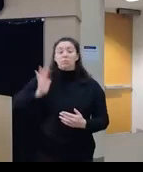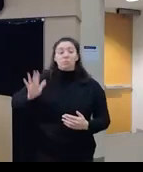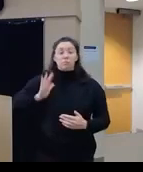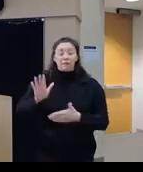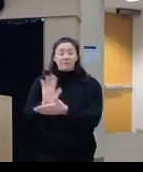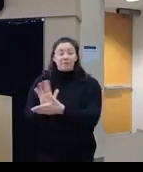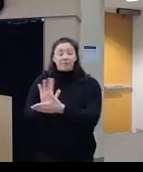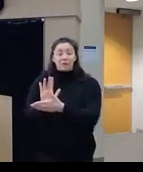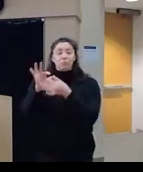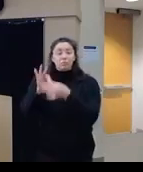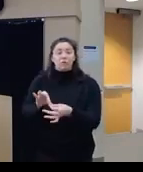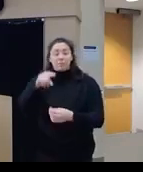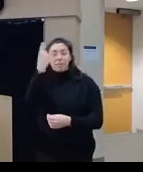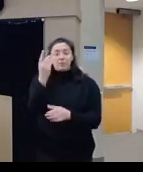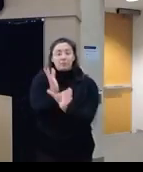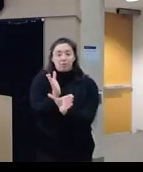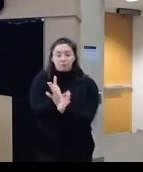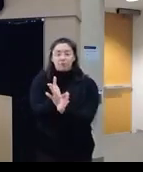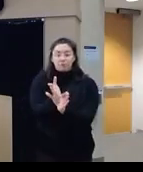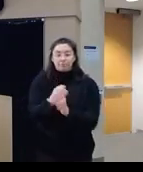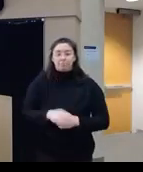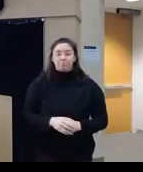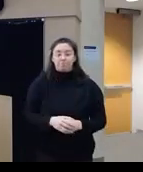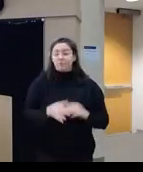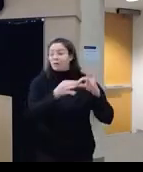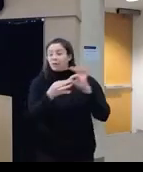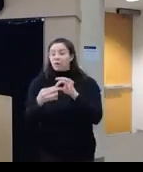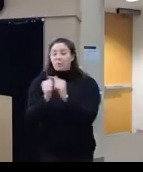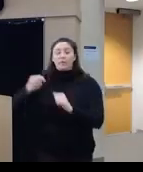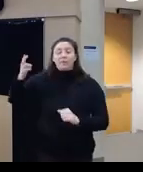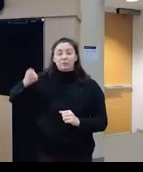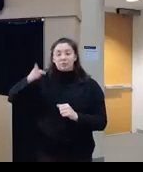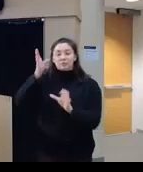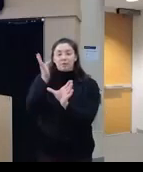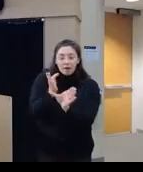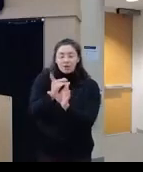toward a black psychology which chronicled the history of psychology and which I was excited